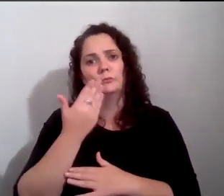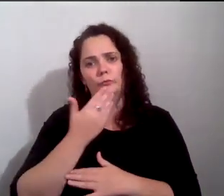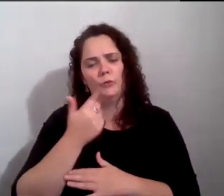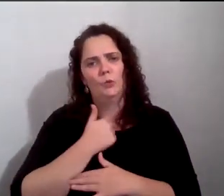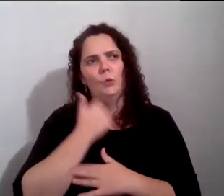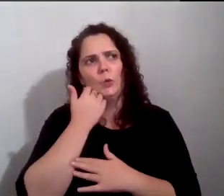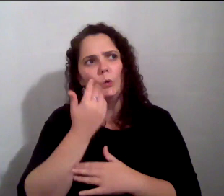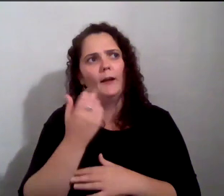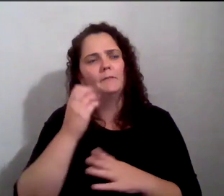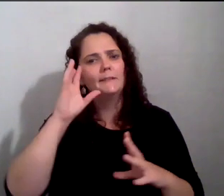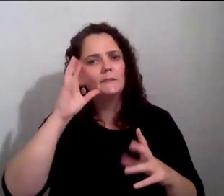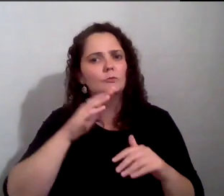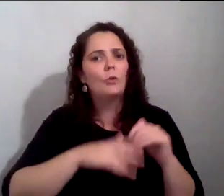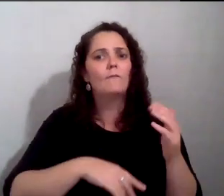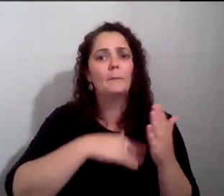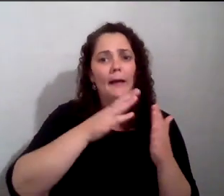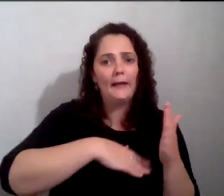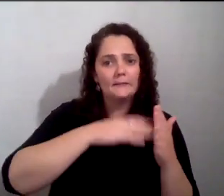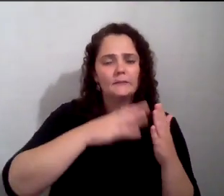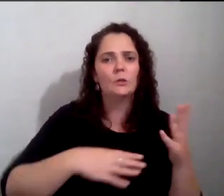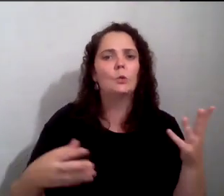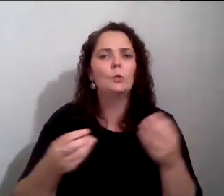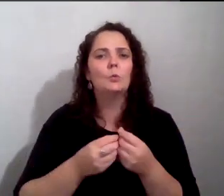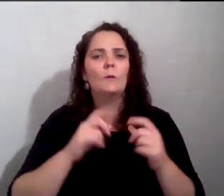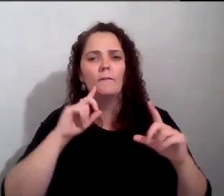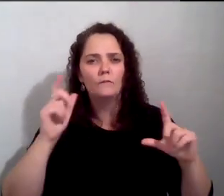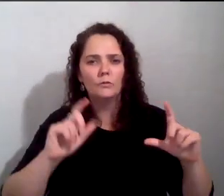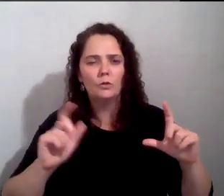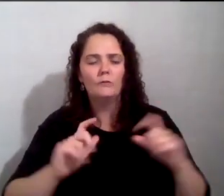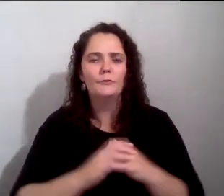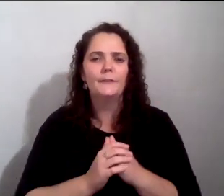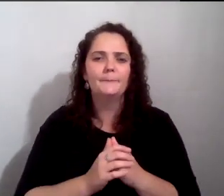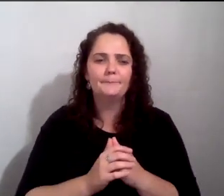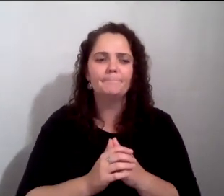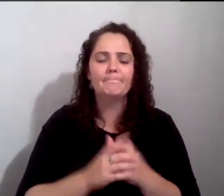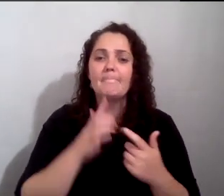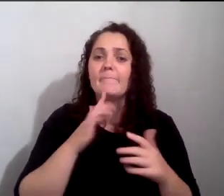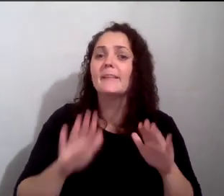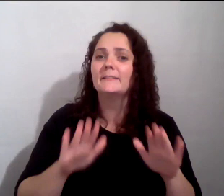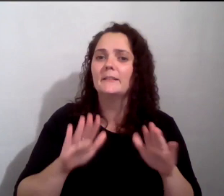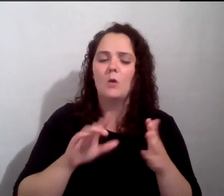school, I have been interested in that relationship between painting and photography and because like Corbet,